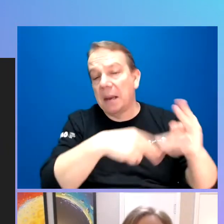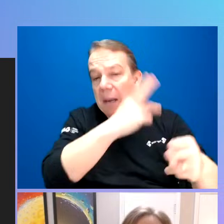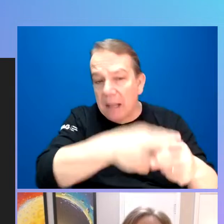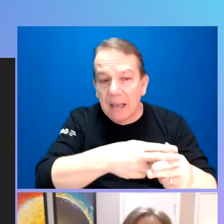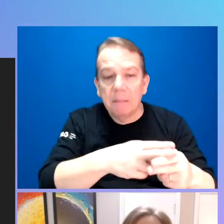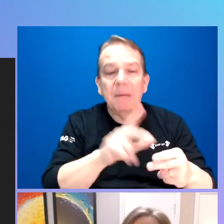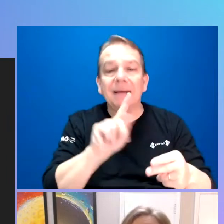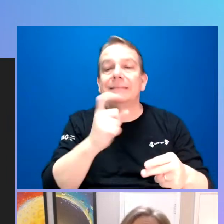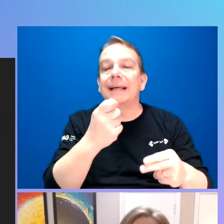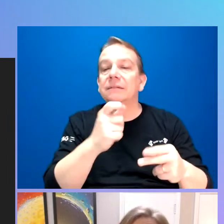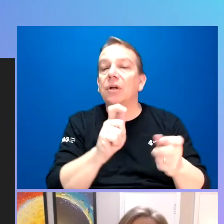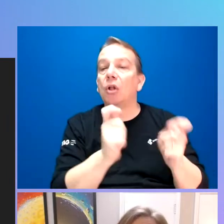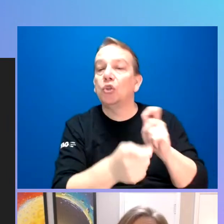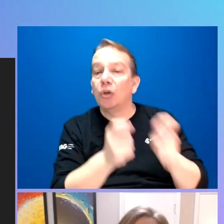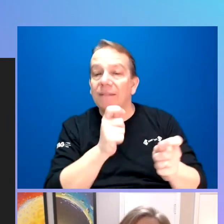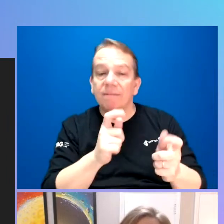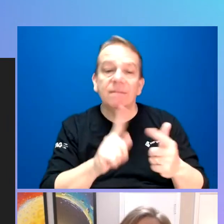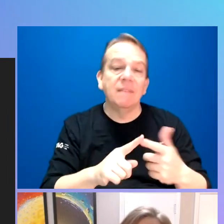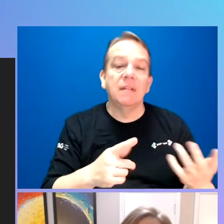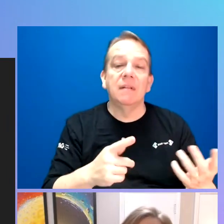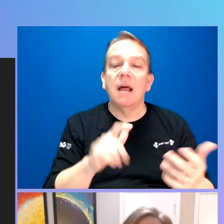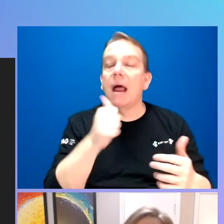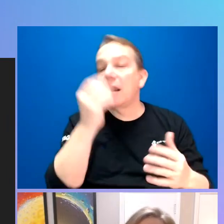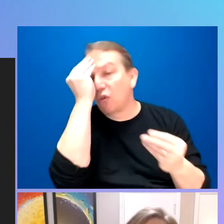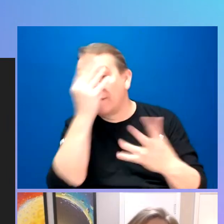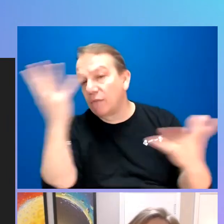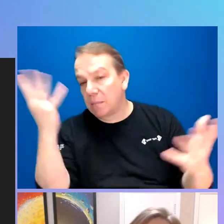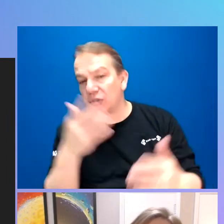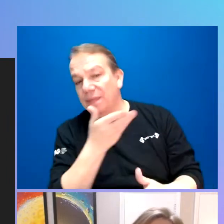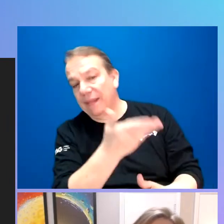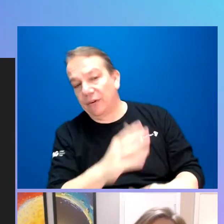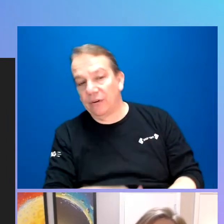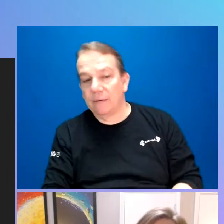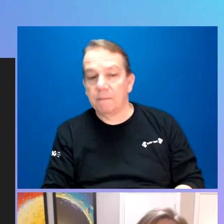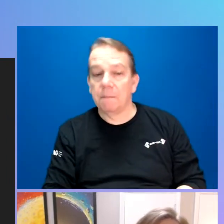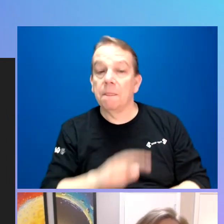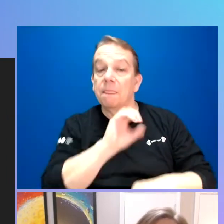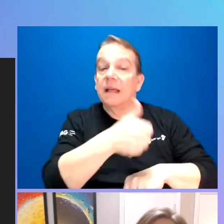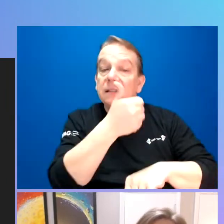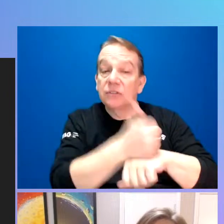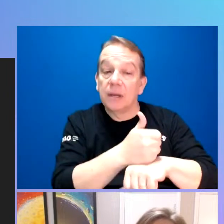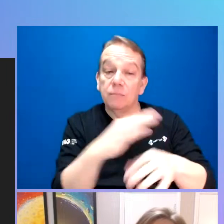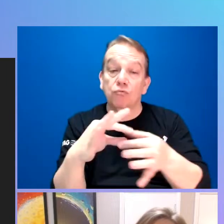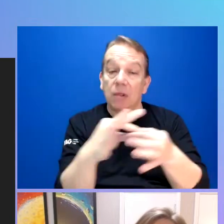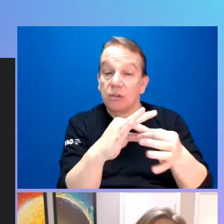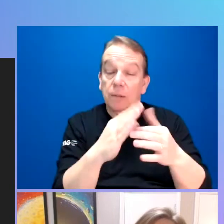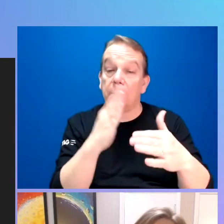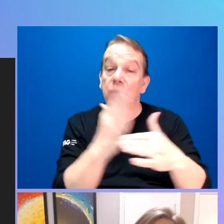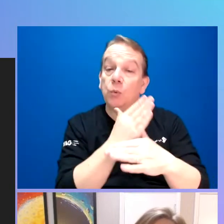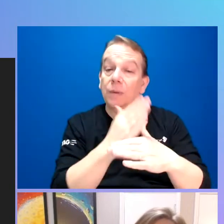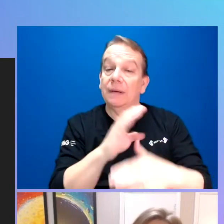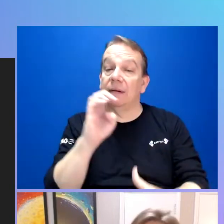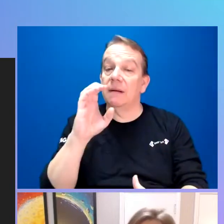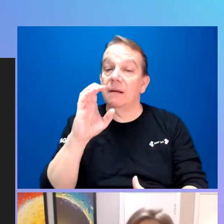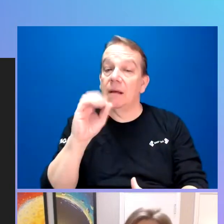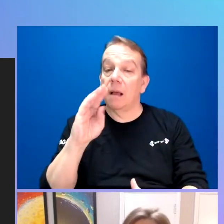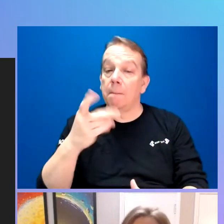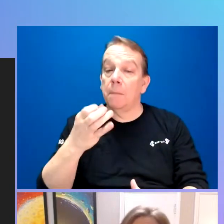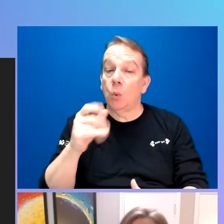alternatives, and information about the element. We can use them to establish coded relationships between elements